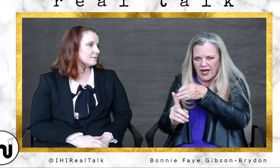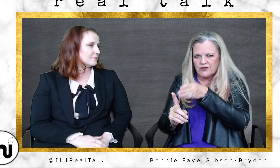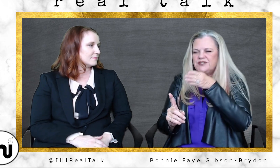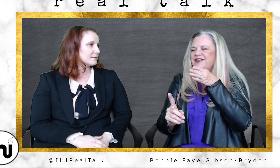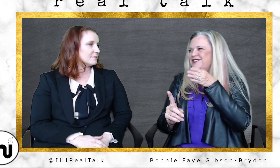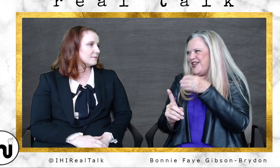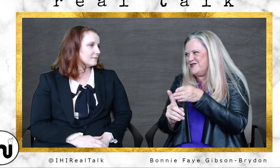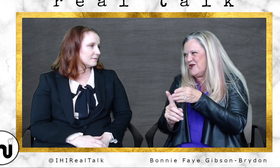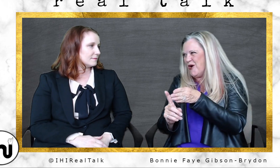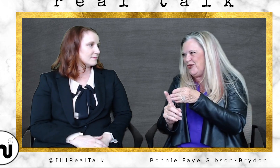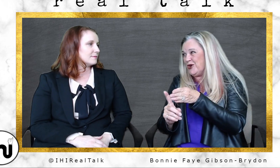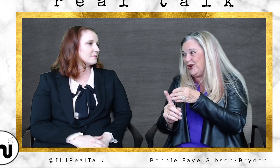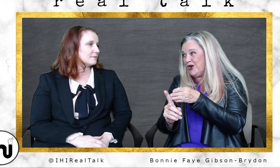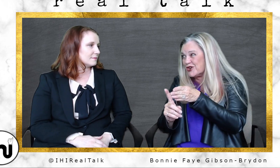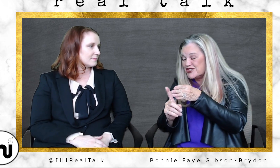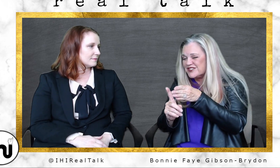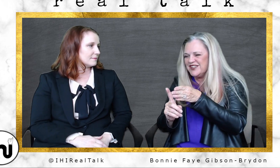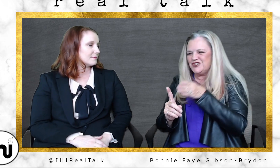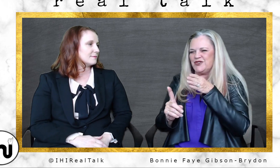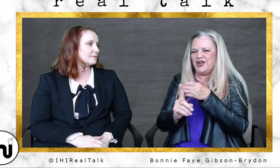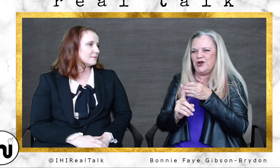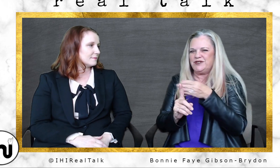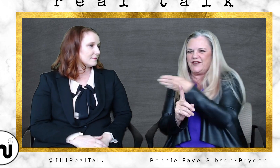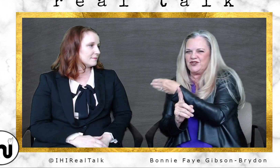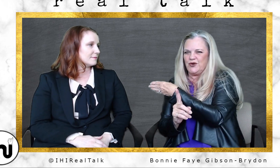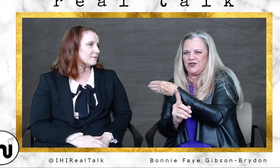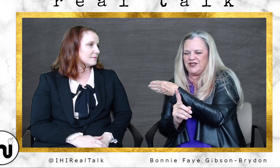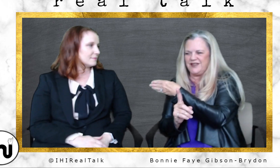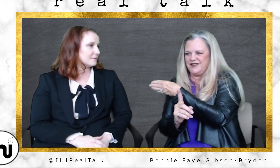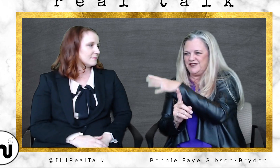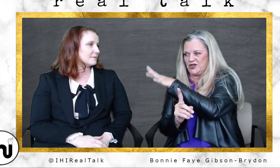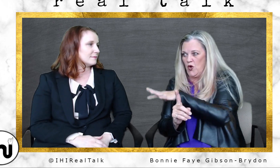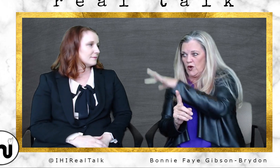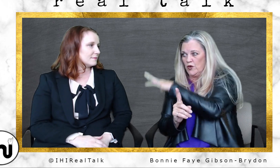They know the clerks, so they don't always have to go to the courtroom